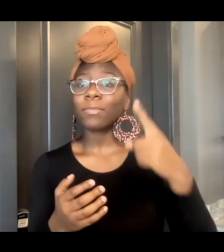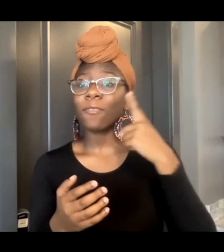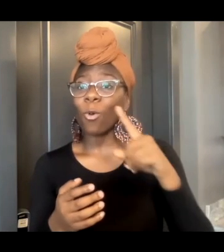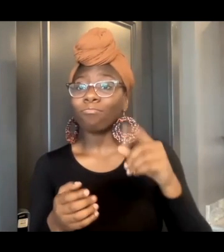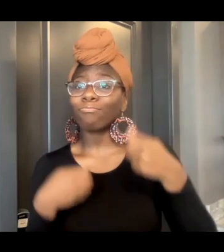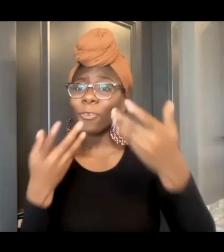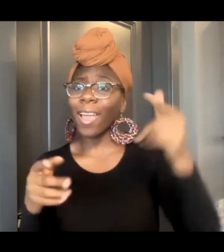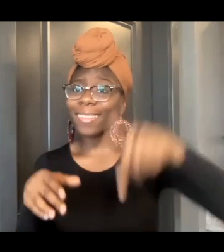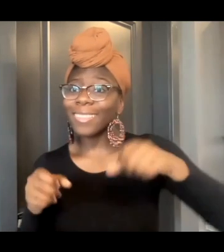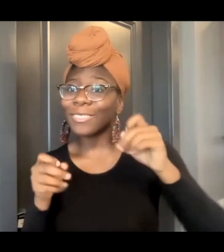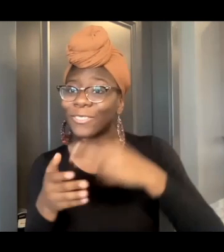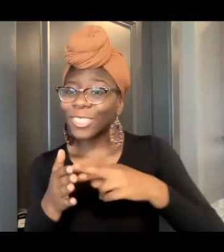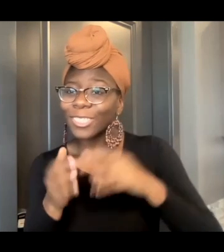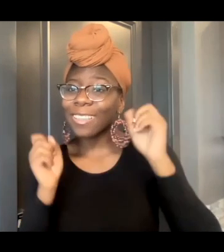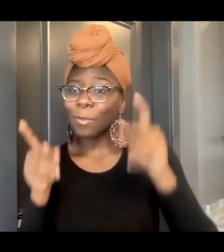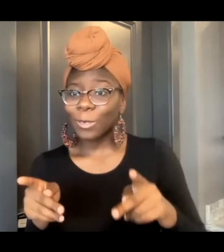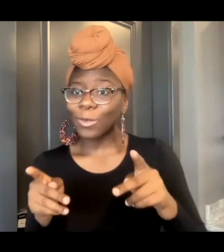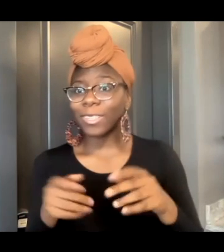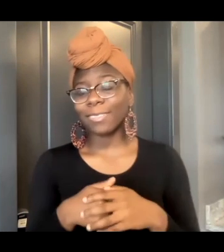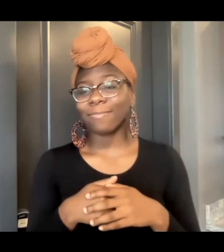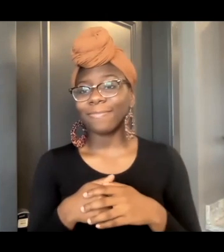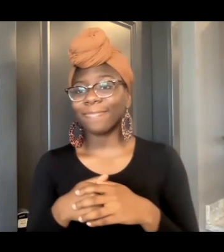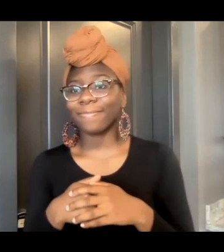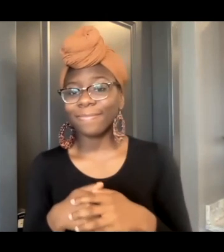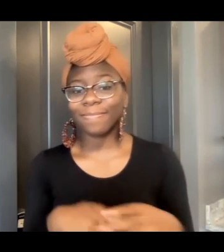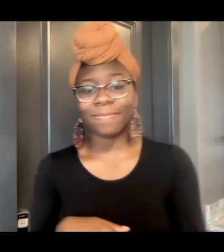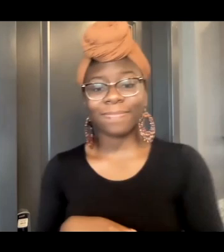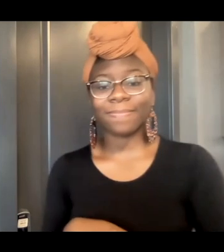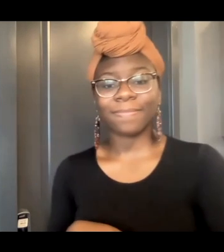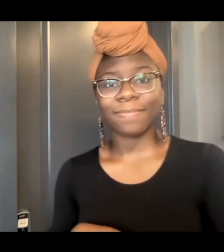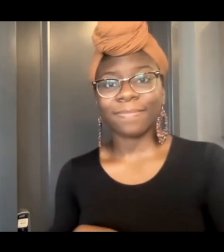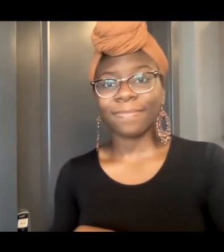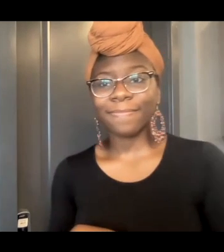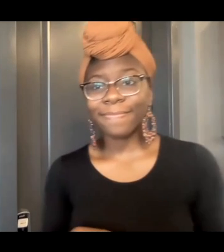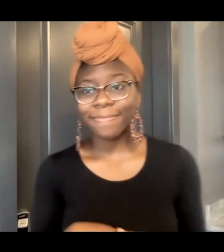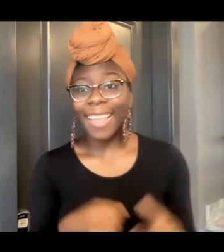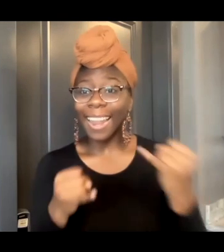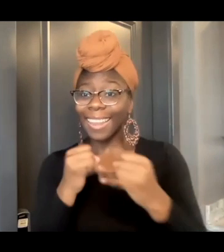opportunity!